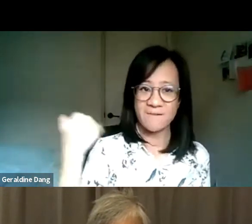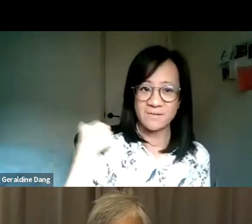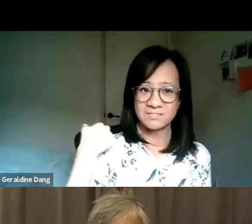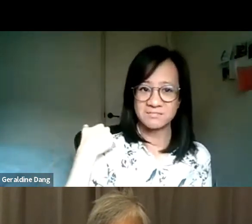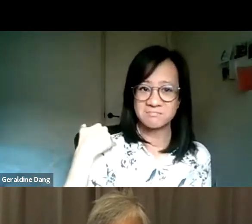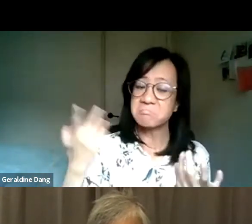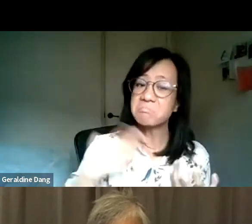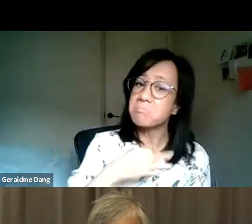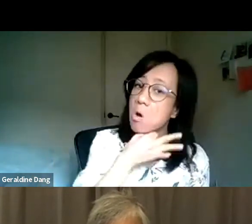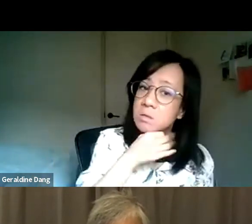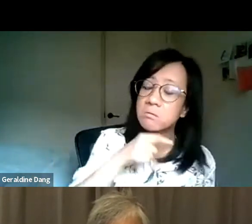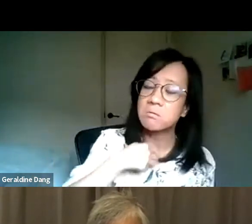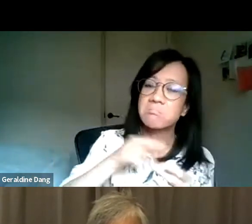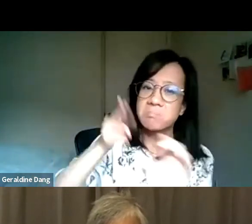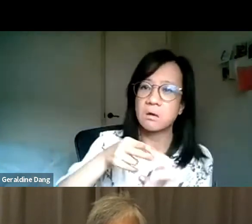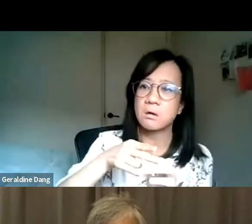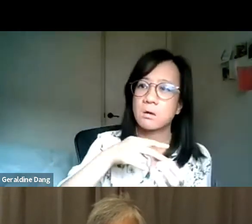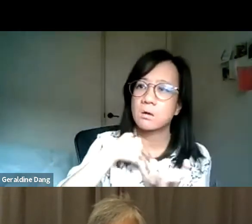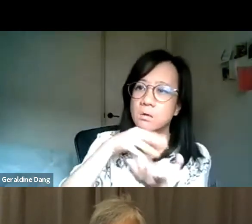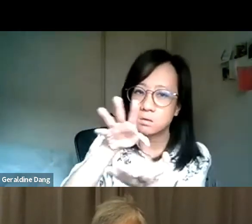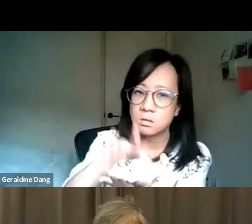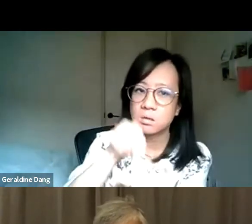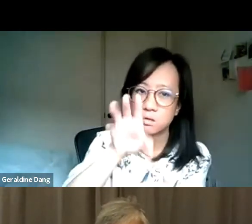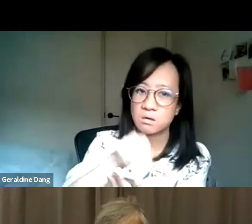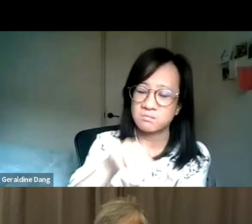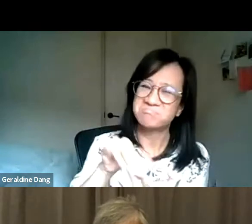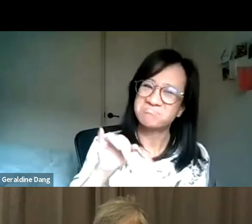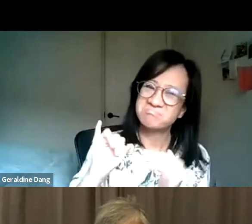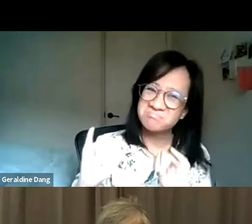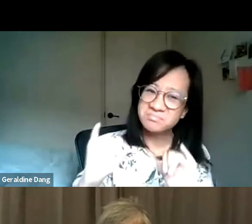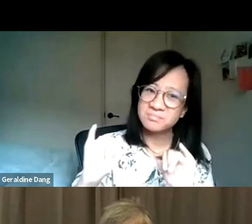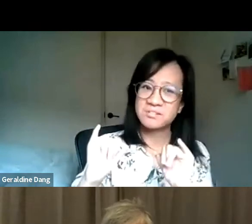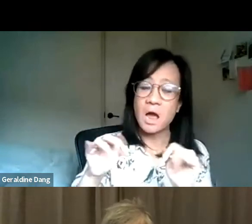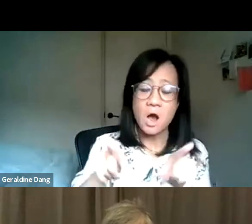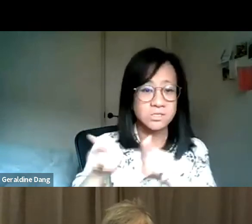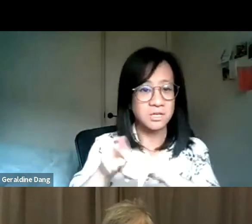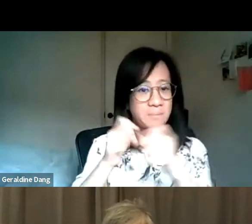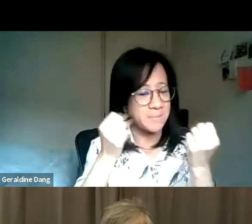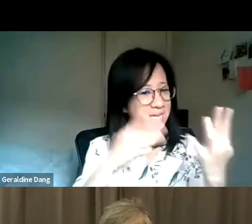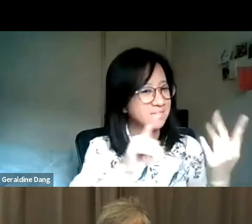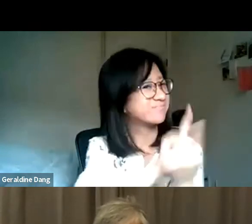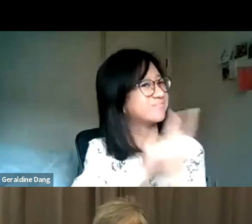So they had a Deaf Club at RIT and I was curious to be a part of the Asian American community